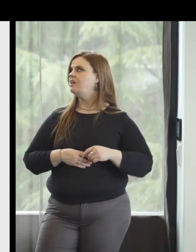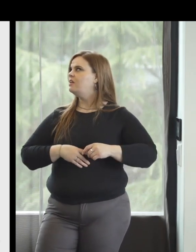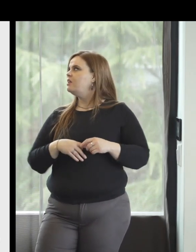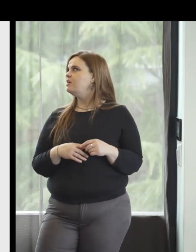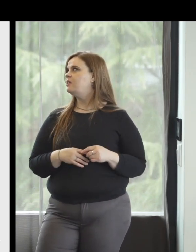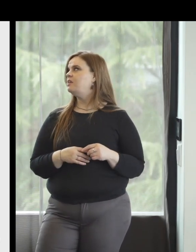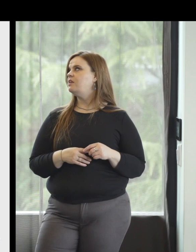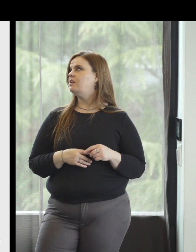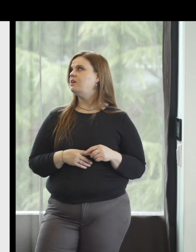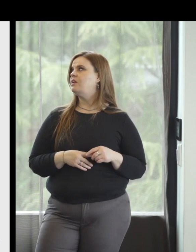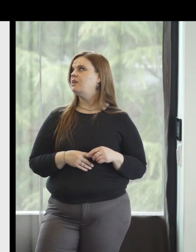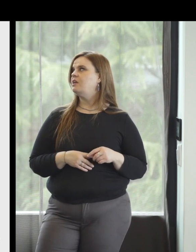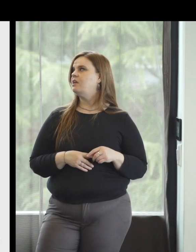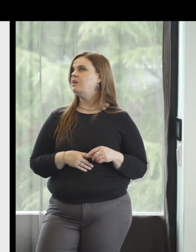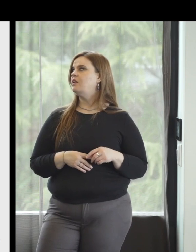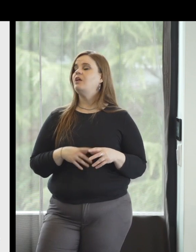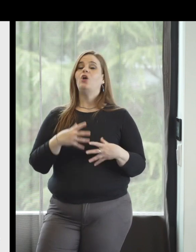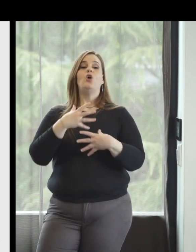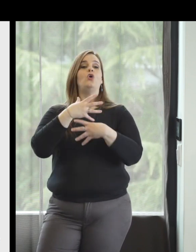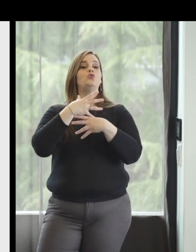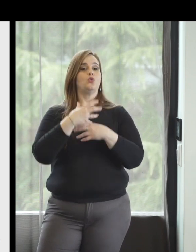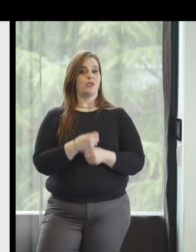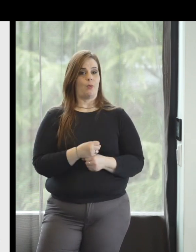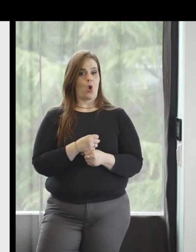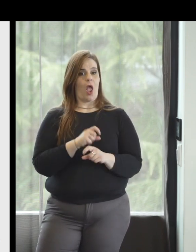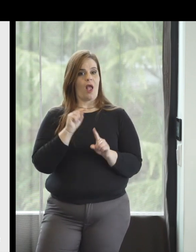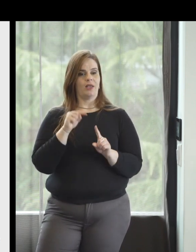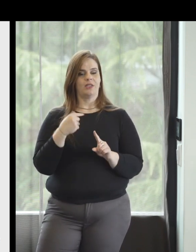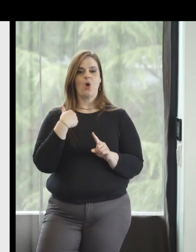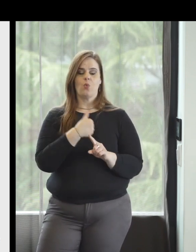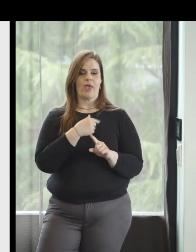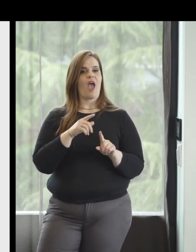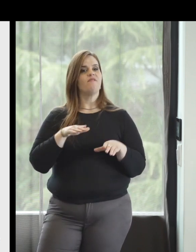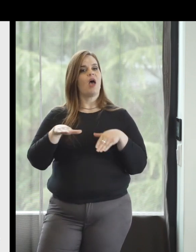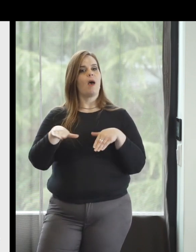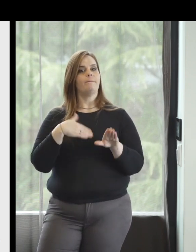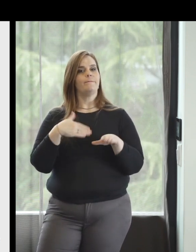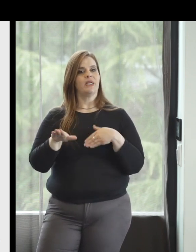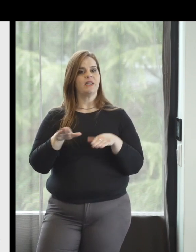. . So to summarize, we have a pedestrian network graph